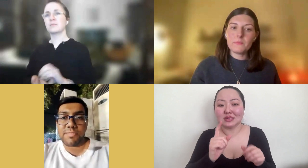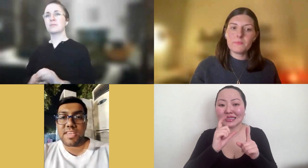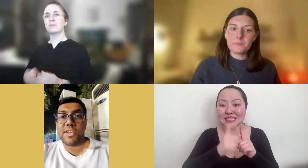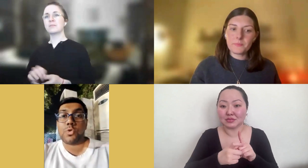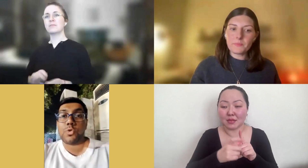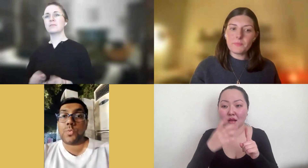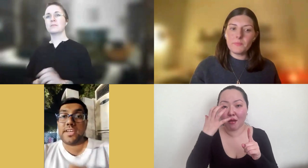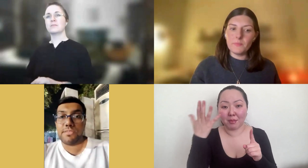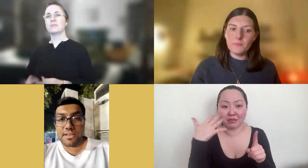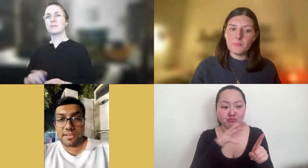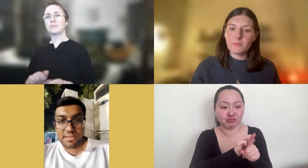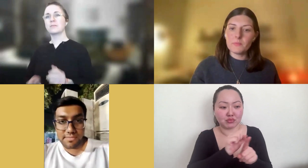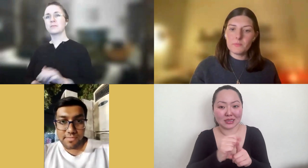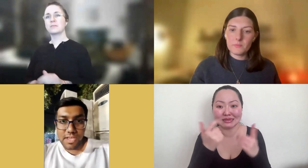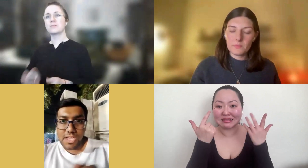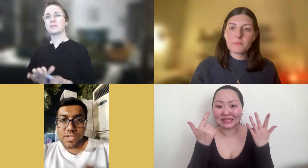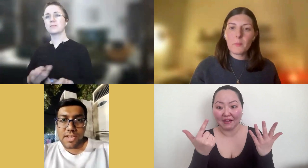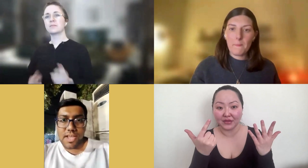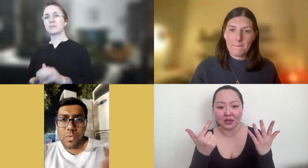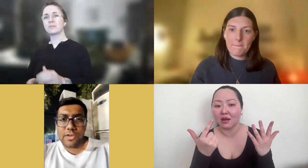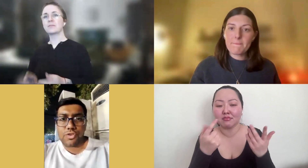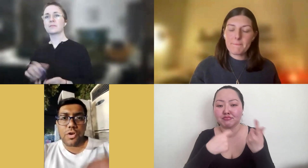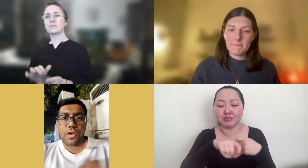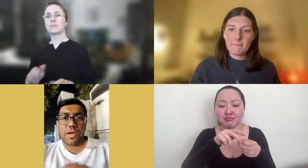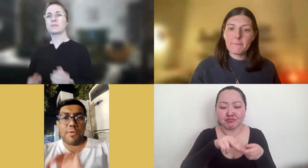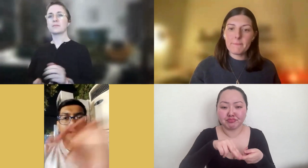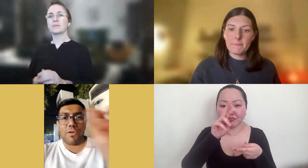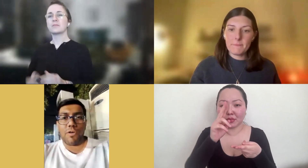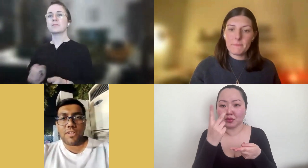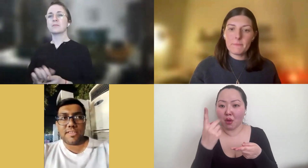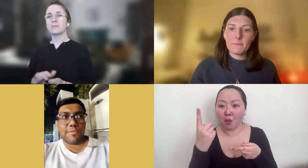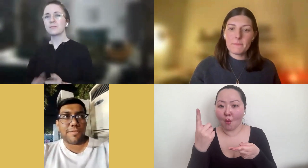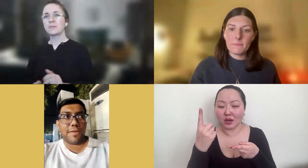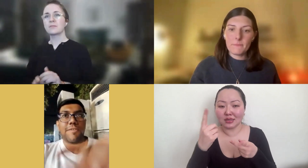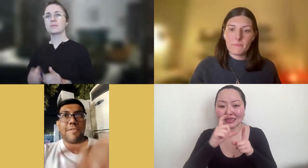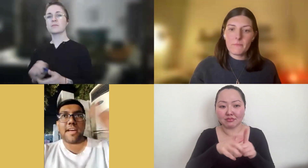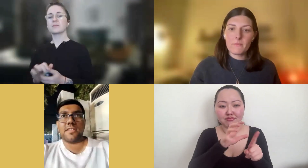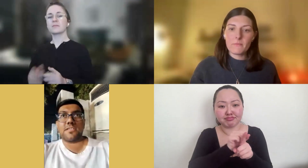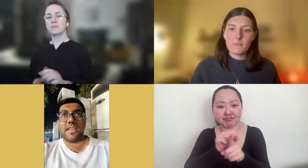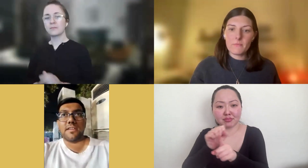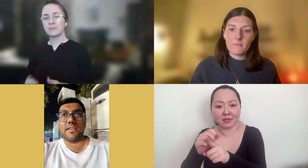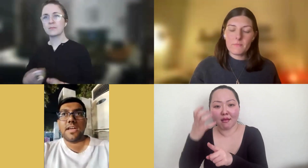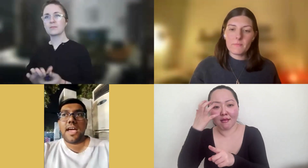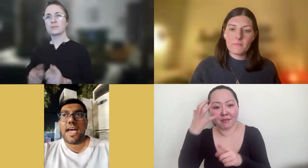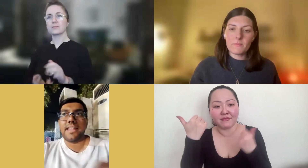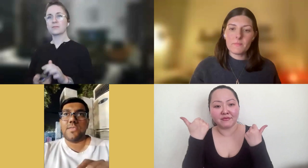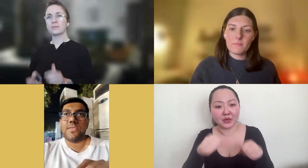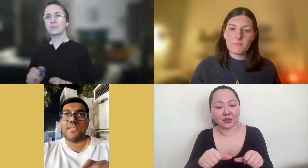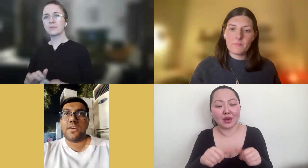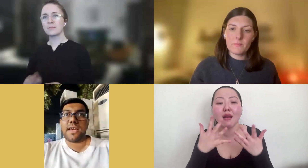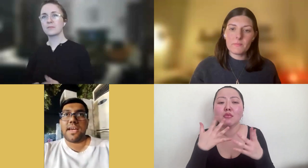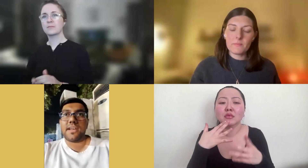from 7 to 21. Now when you talk about all these additional factors together and when we look